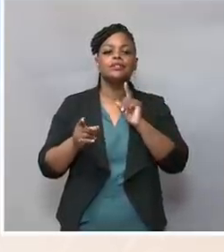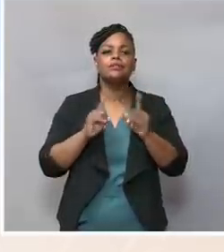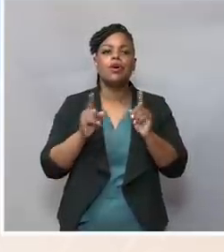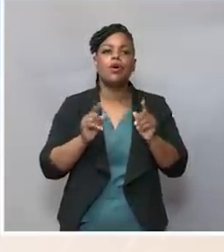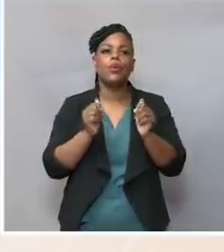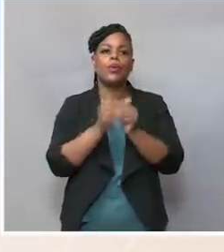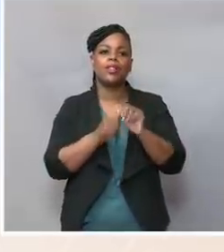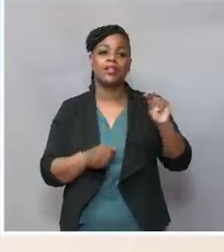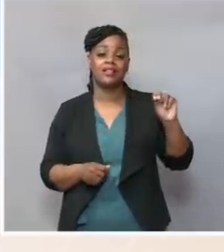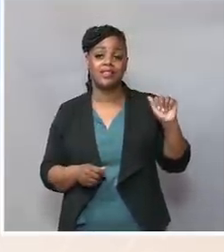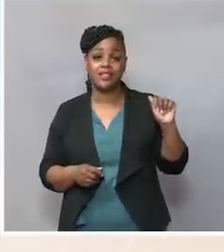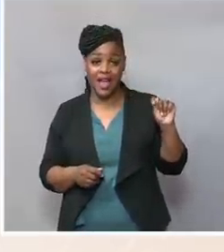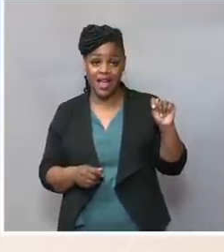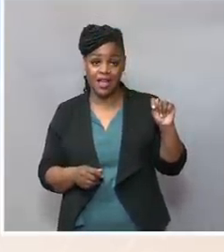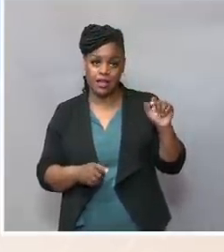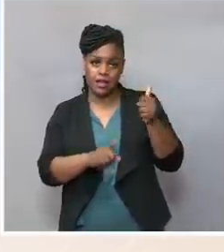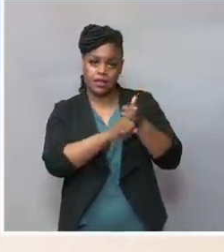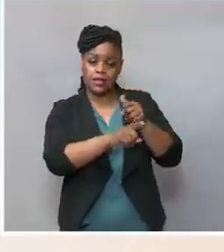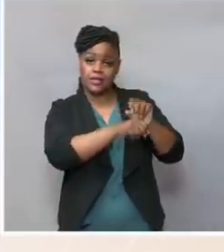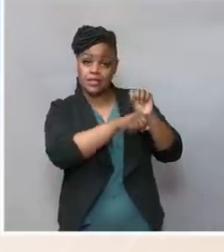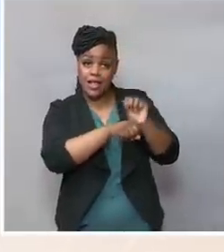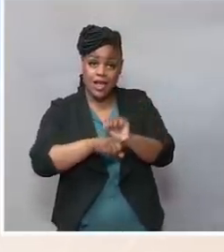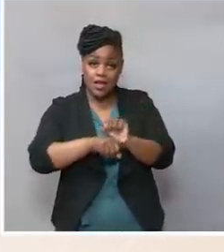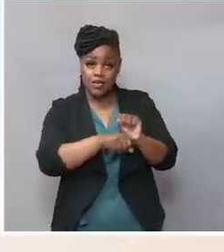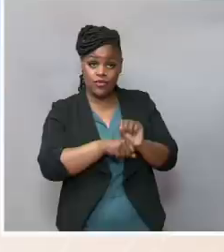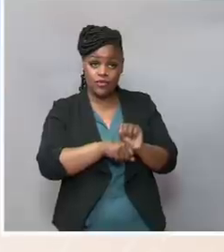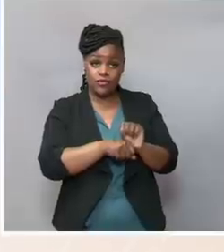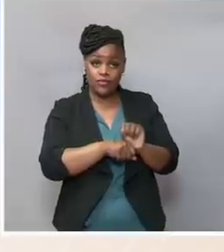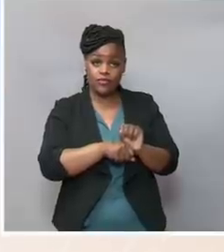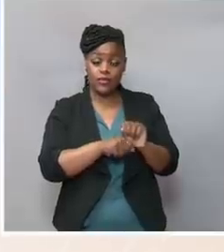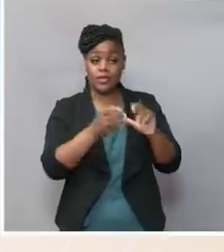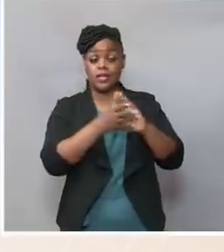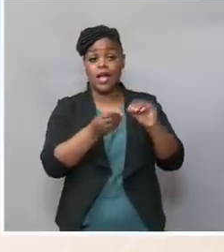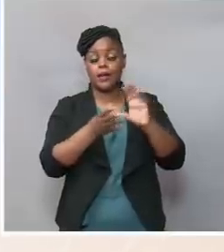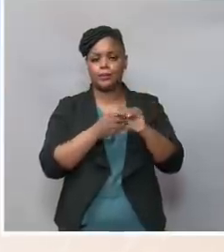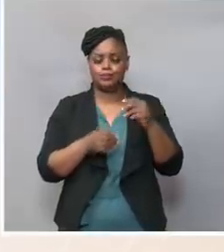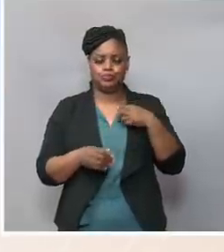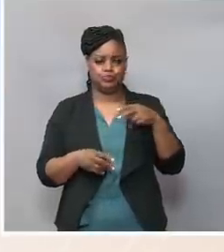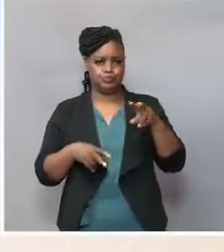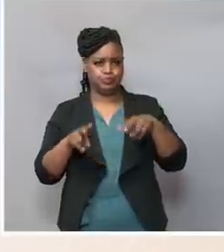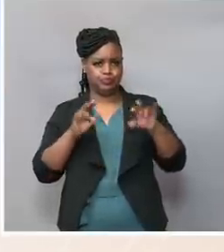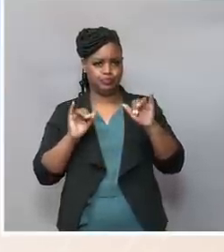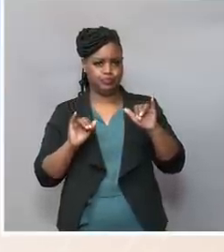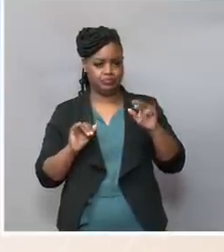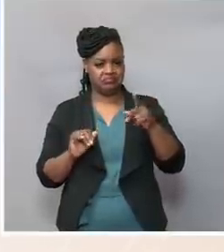Observing that Lizzie looked pretty decided and resolute, a member of the committee remarked,